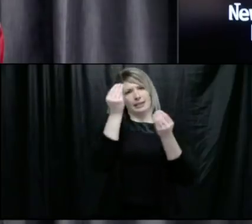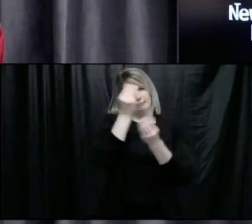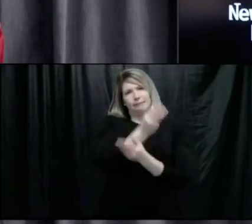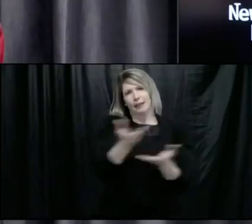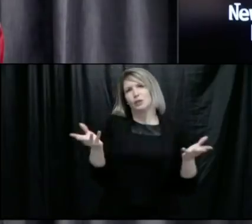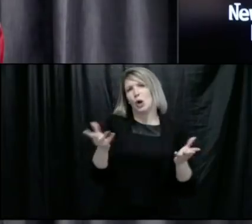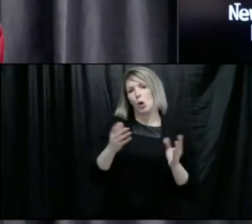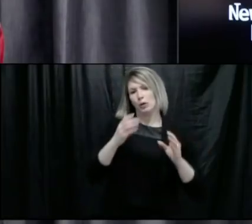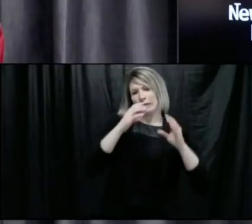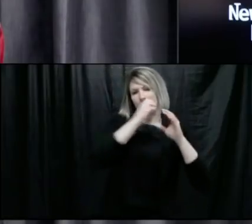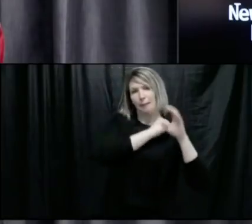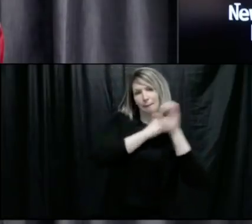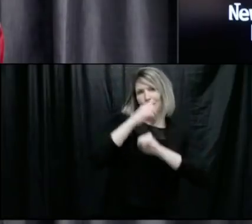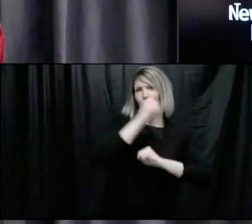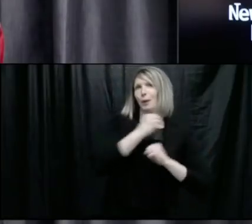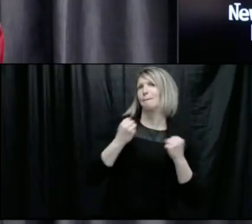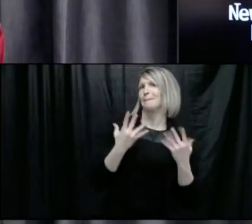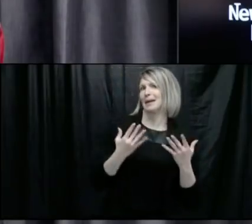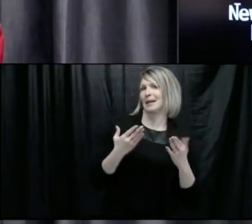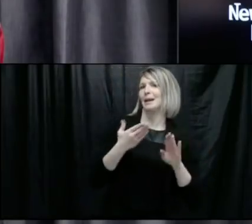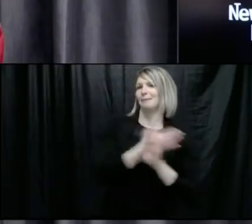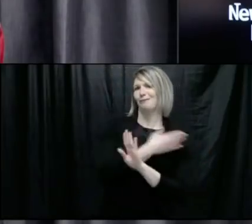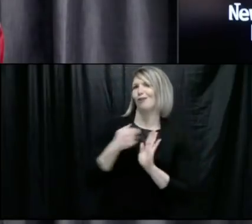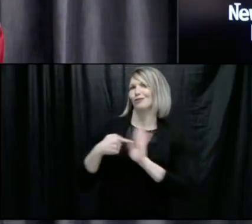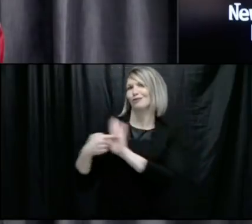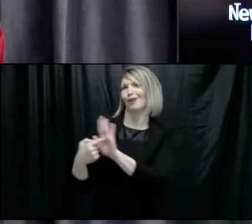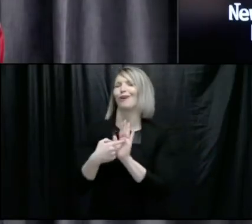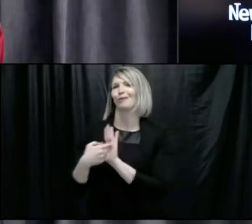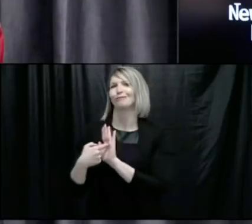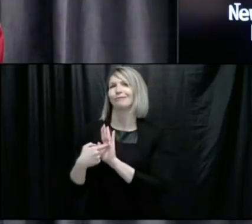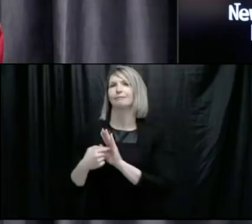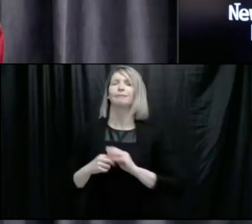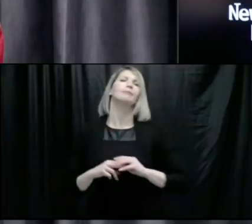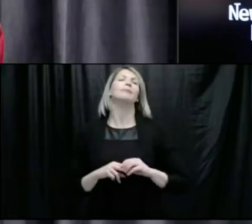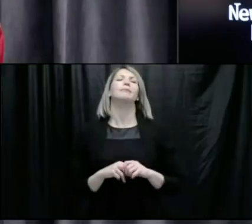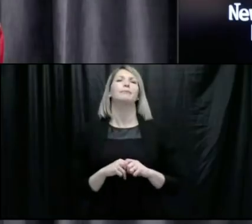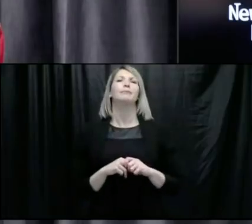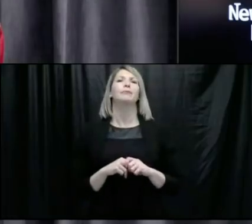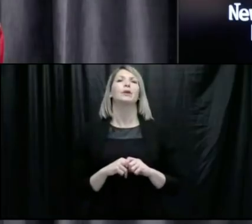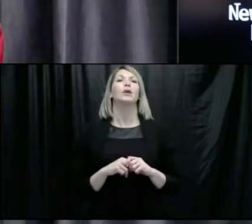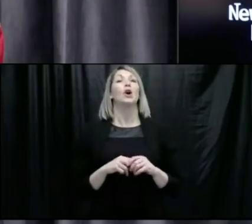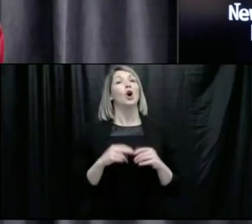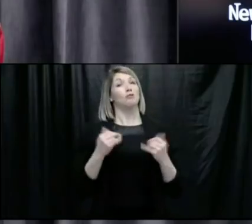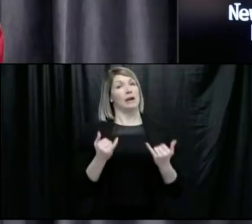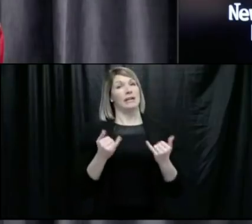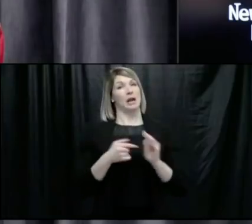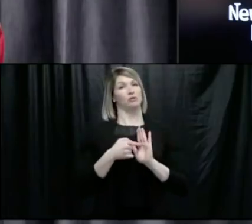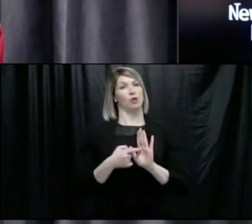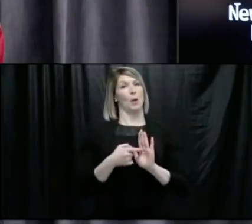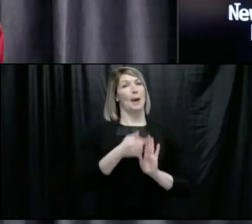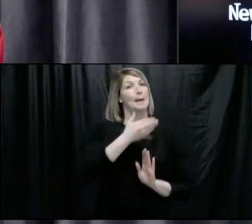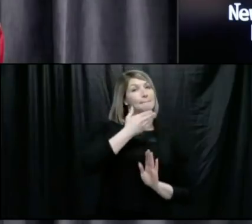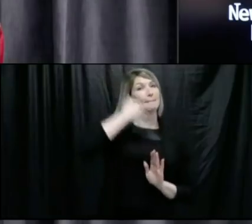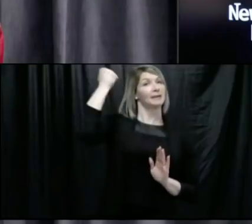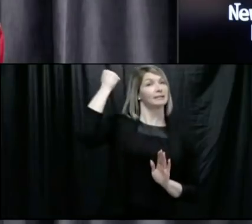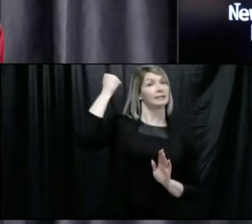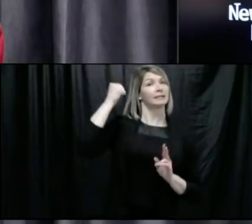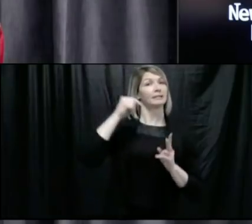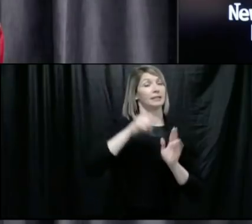WITH ALL THOSE ASSUMPTIONS THAT SHOW YOU A COUPLE OF GRAPHS, SO THIS, YOU TALK ABOUT IN THE